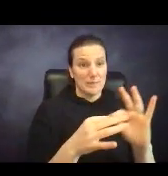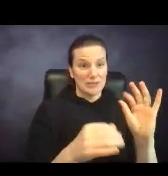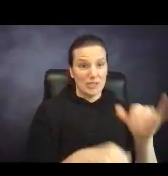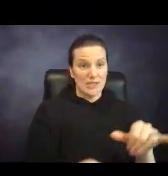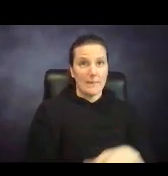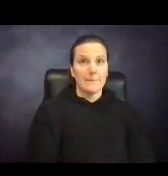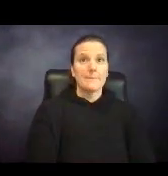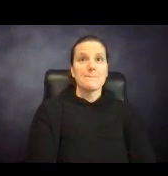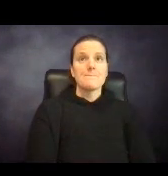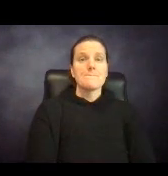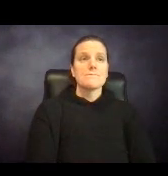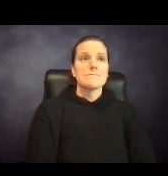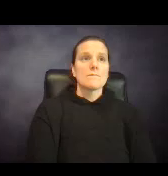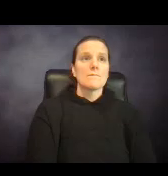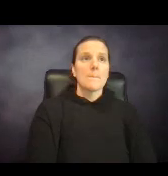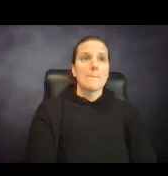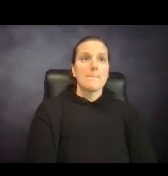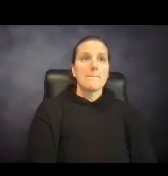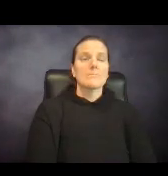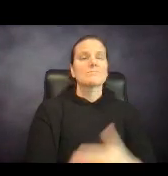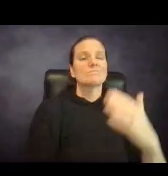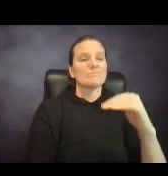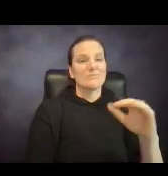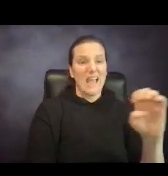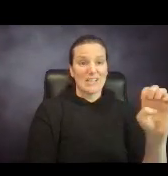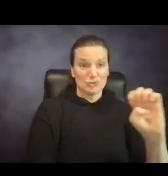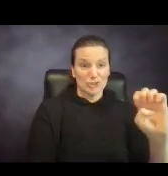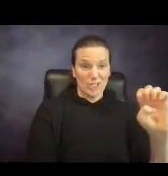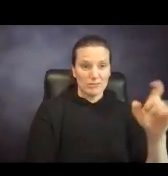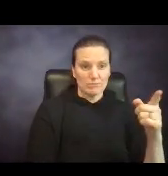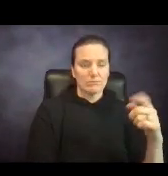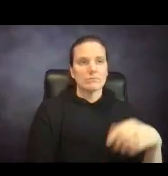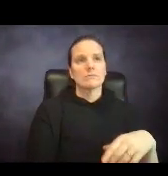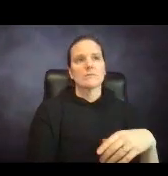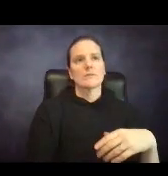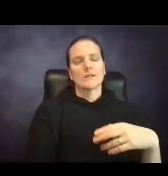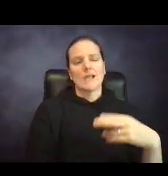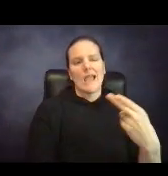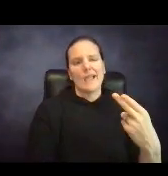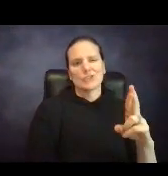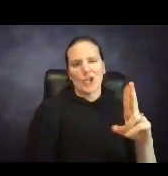So we're gonna, we're gonna cover three main hormones for HRT today. We're not gonna include like growth hormone